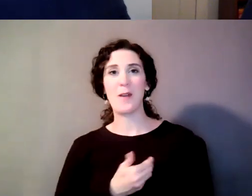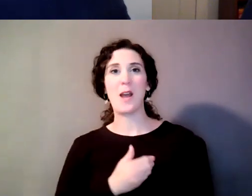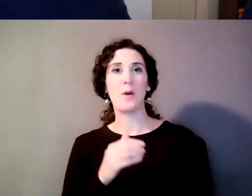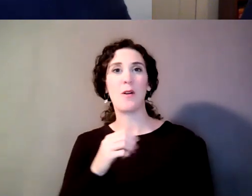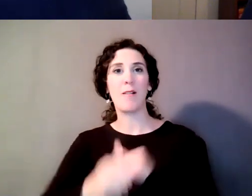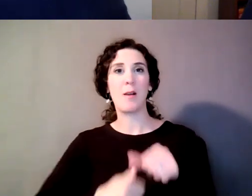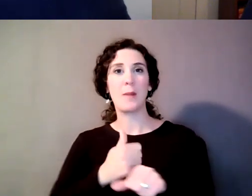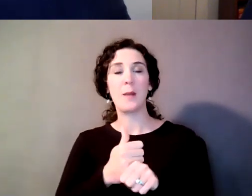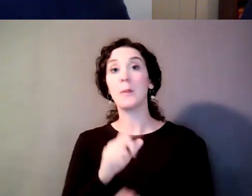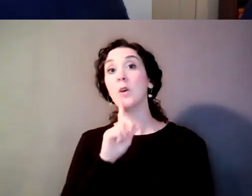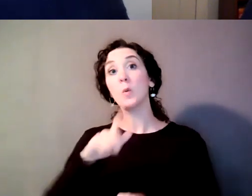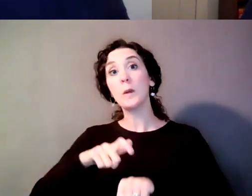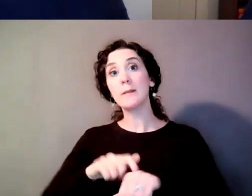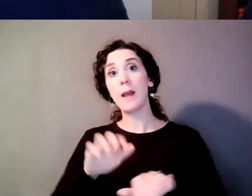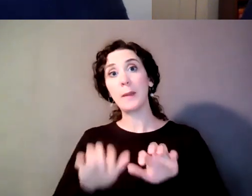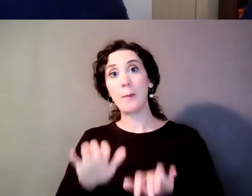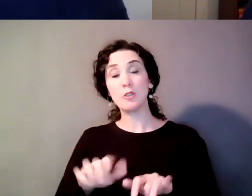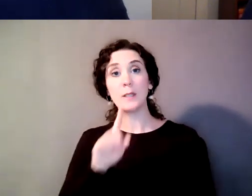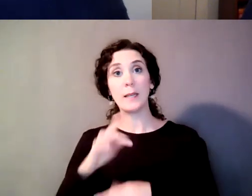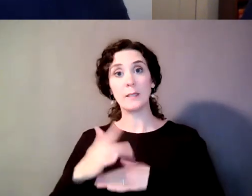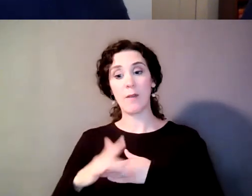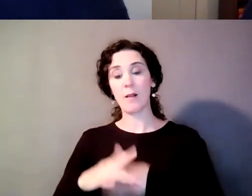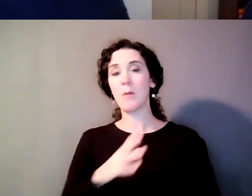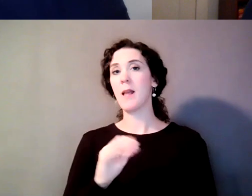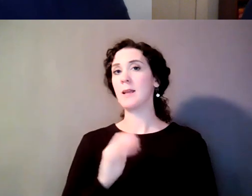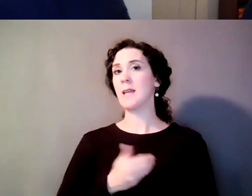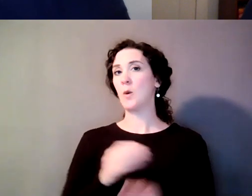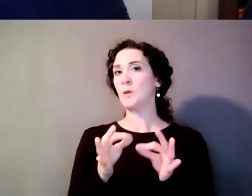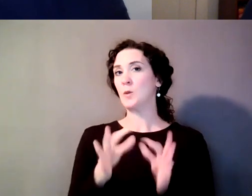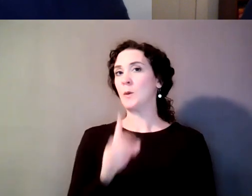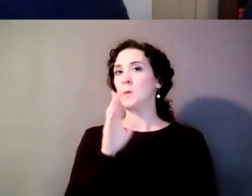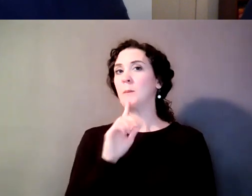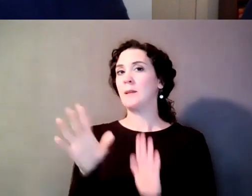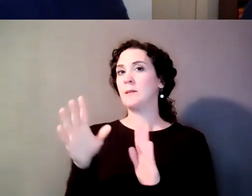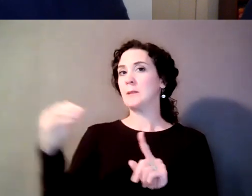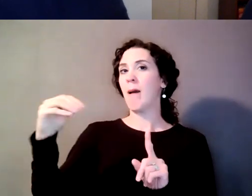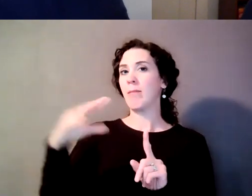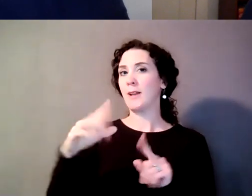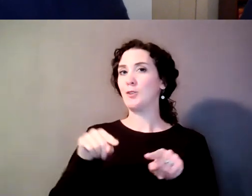within the webinar and our interpreters are going to be spotlighted during the presentation.